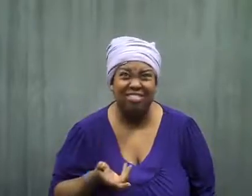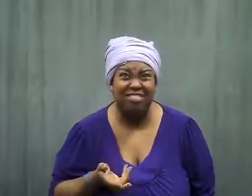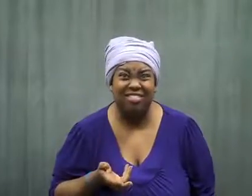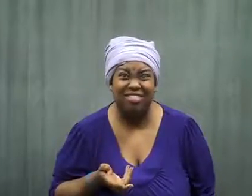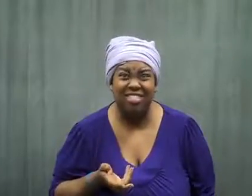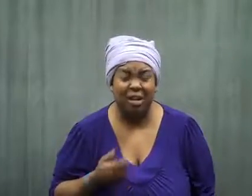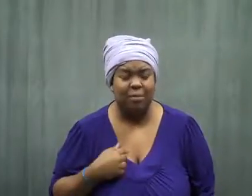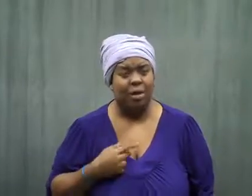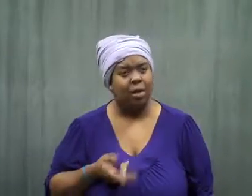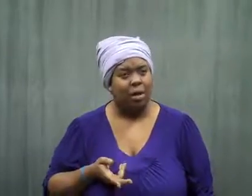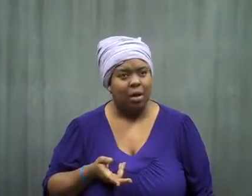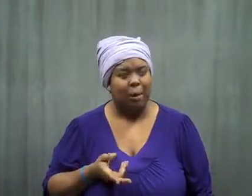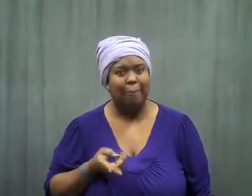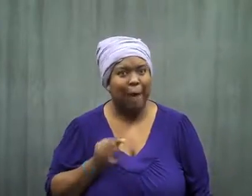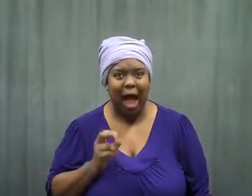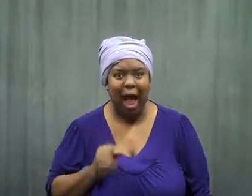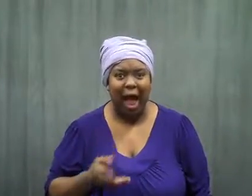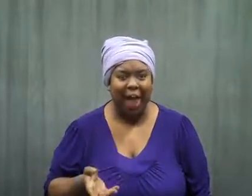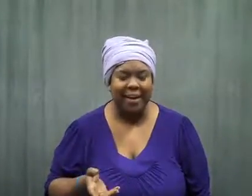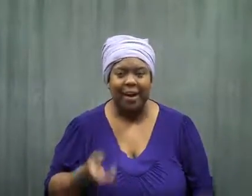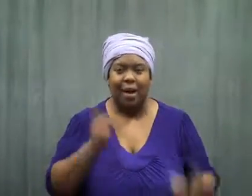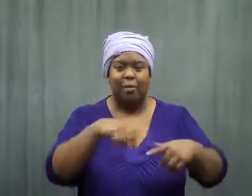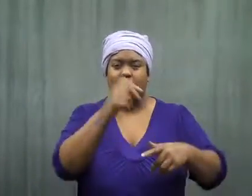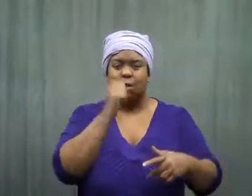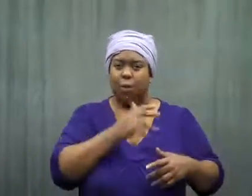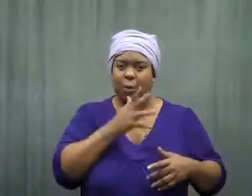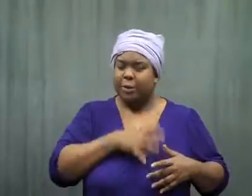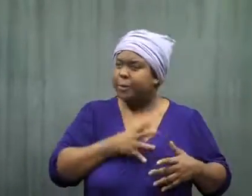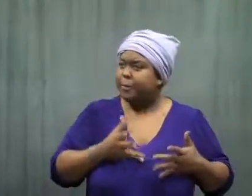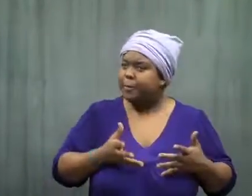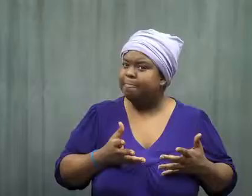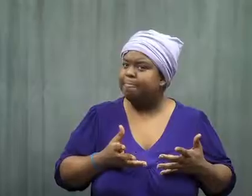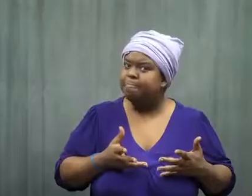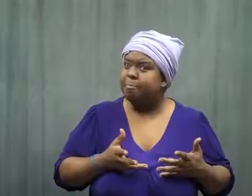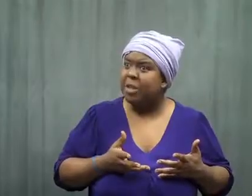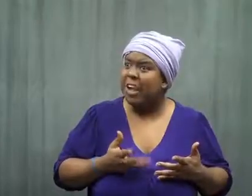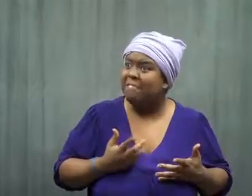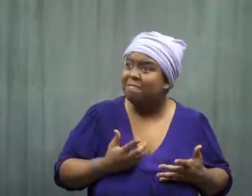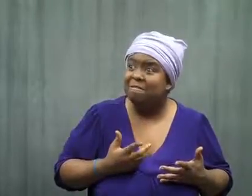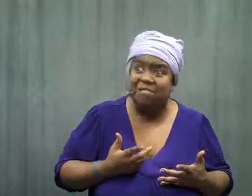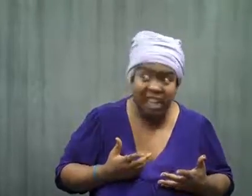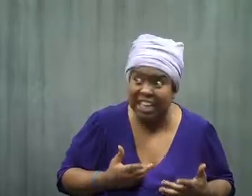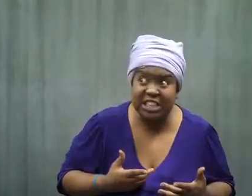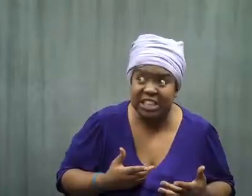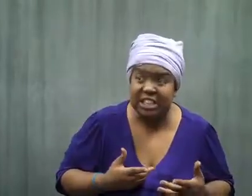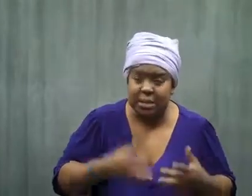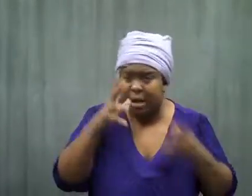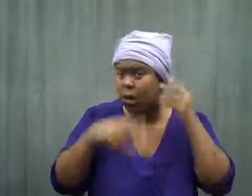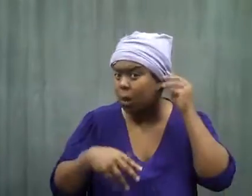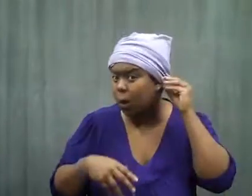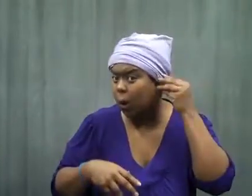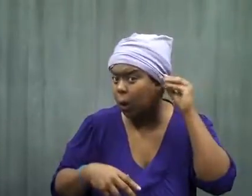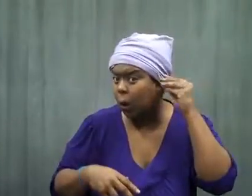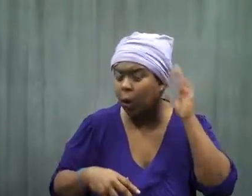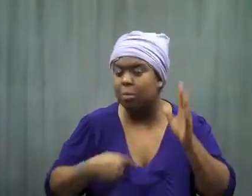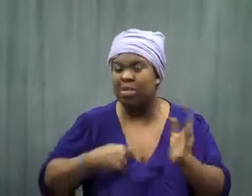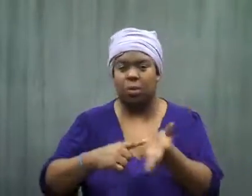Oh come on!